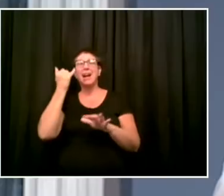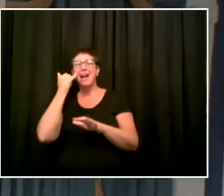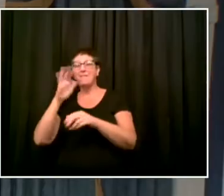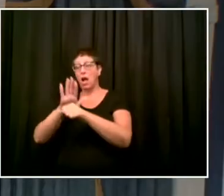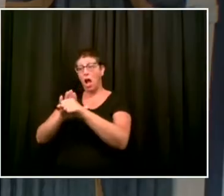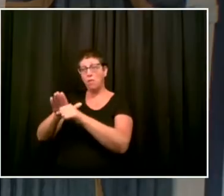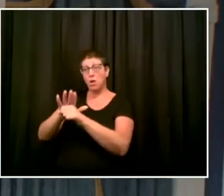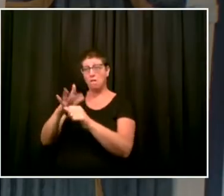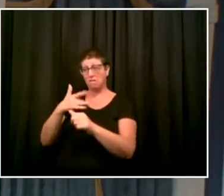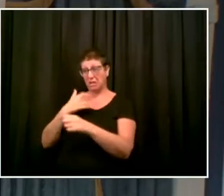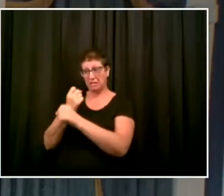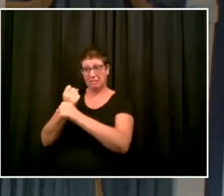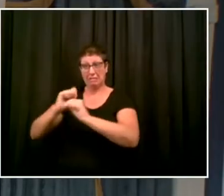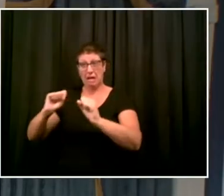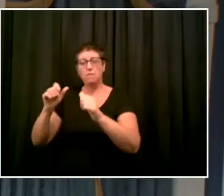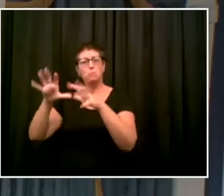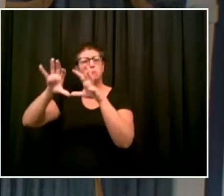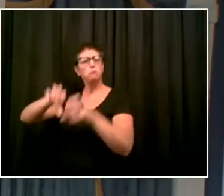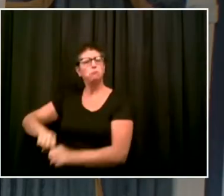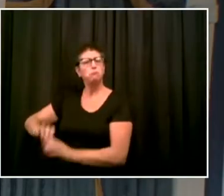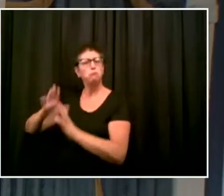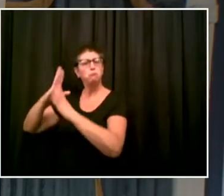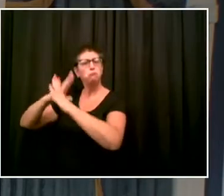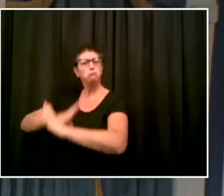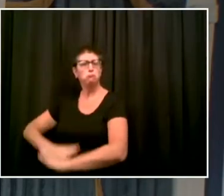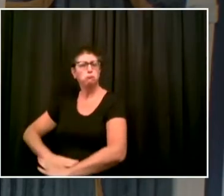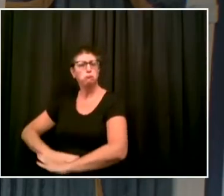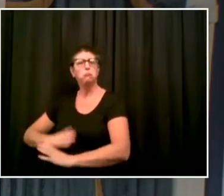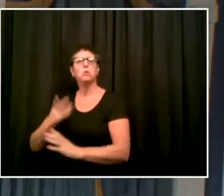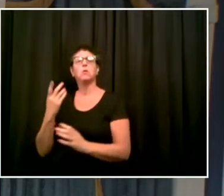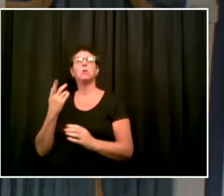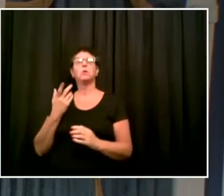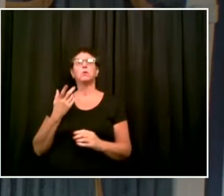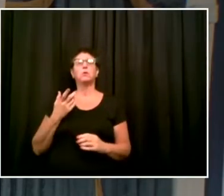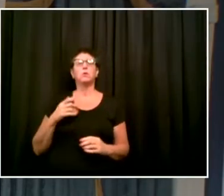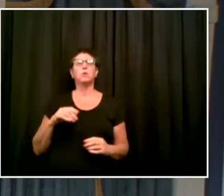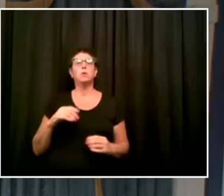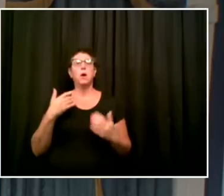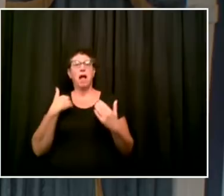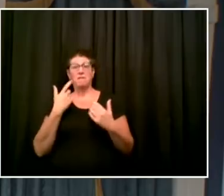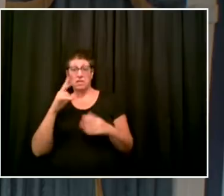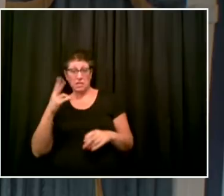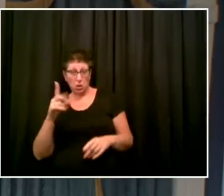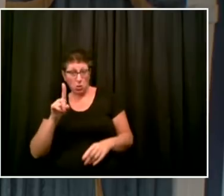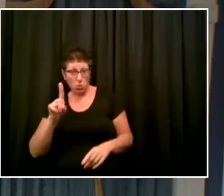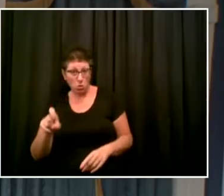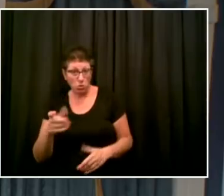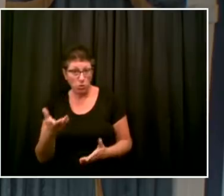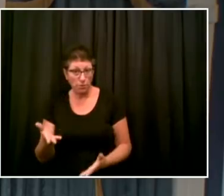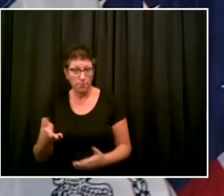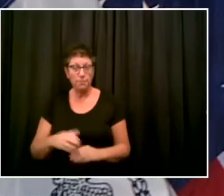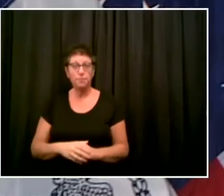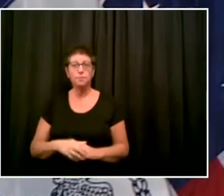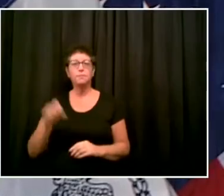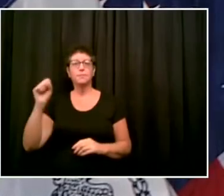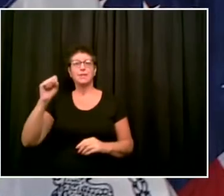WE CAN DO BETETR AND CAN SAFELY PULL BACK ON RESICTRTIONS, THAT'S EXACTLY WHAT WE WANT TO